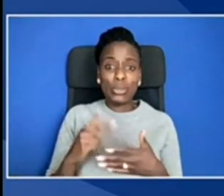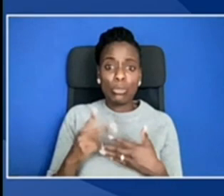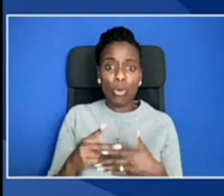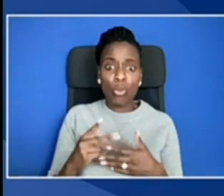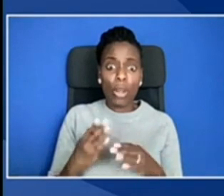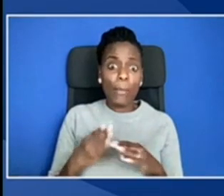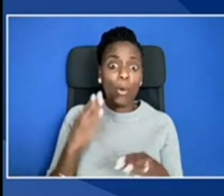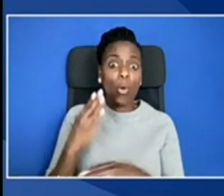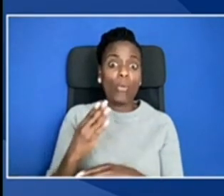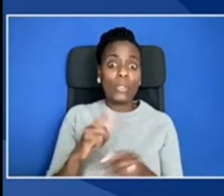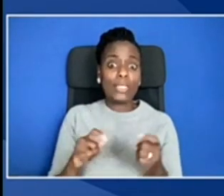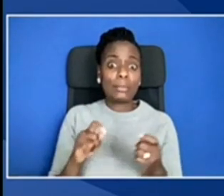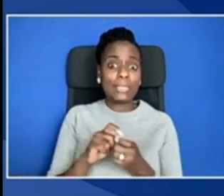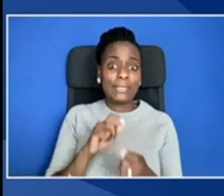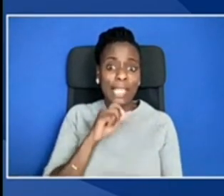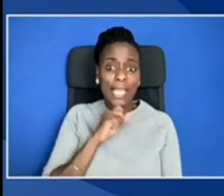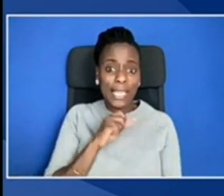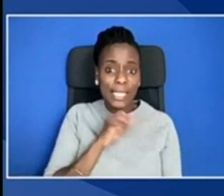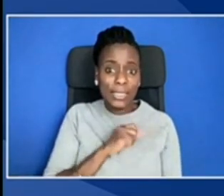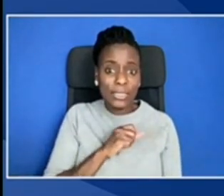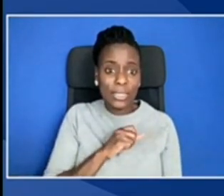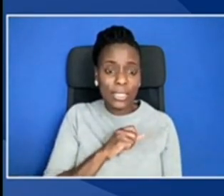So to put us in the position of choosing